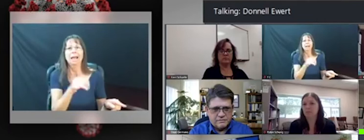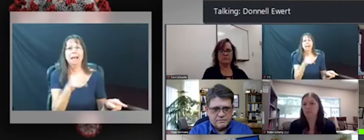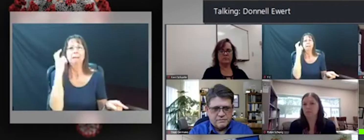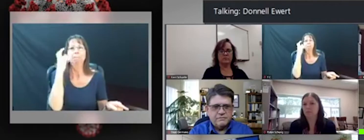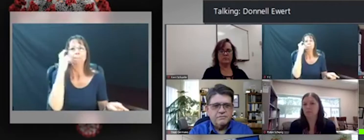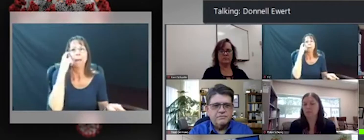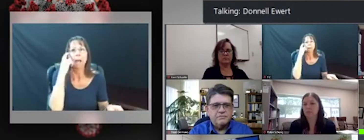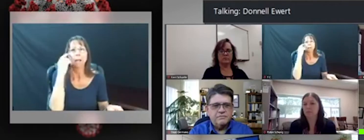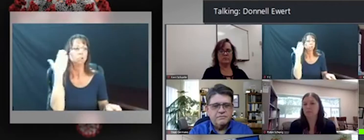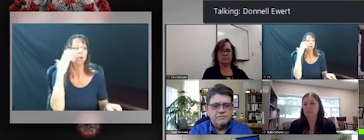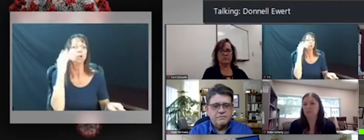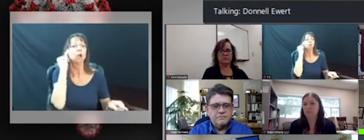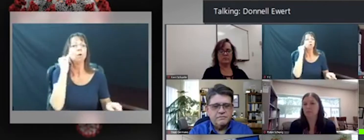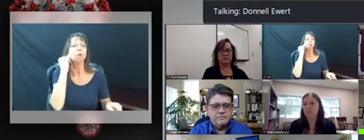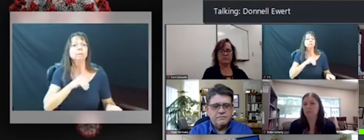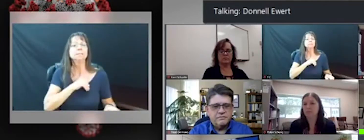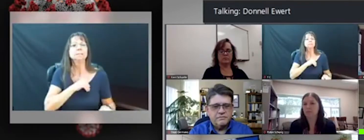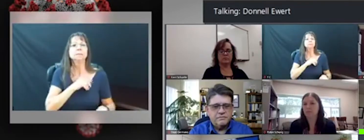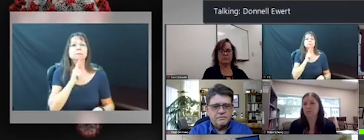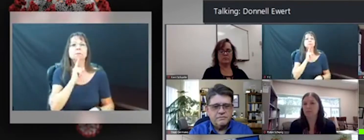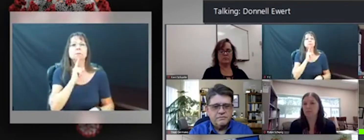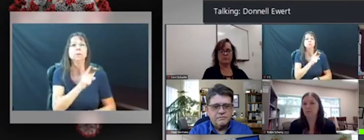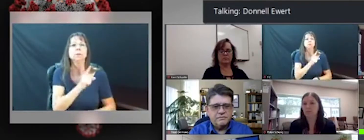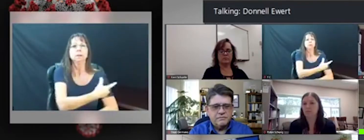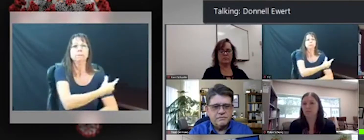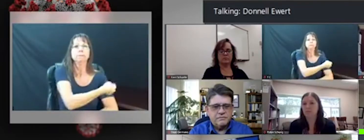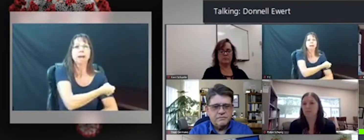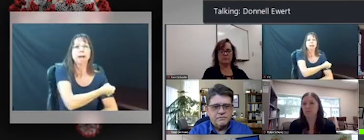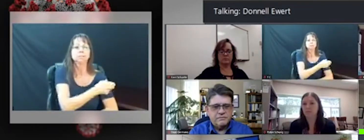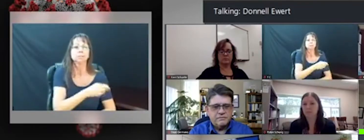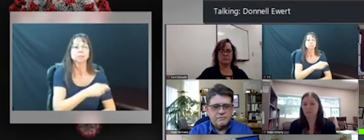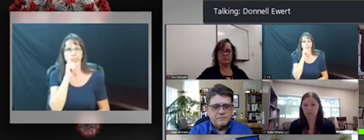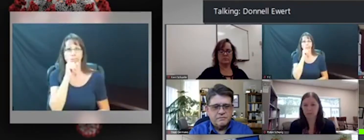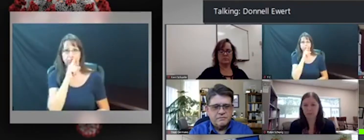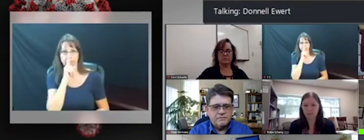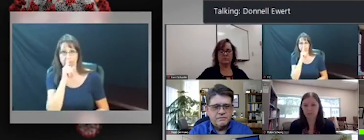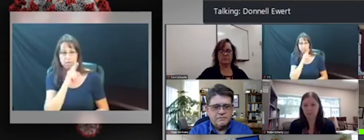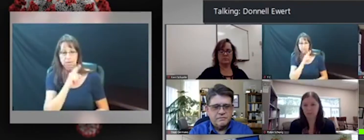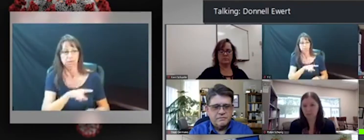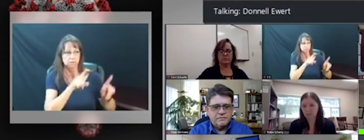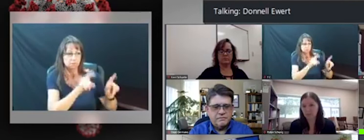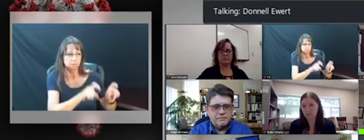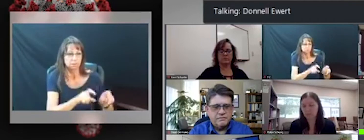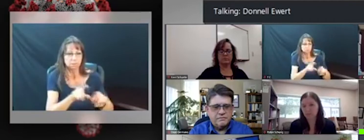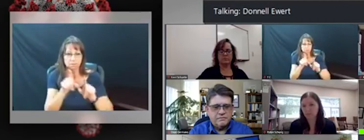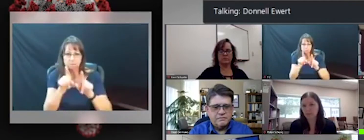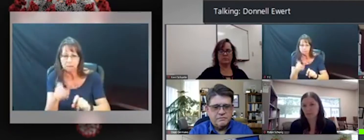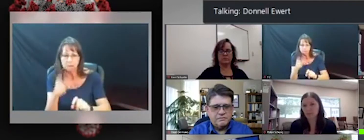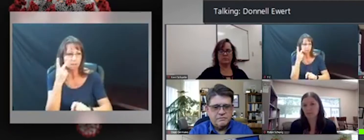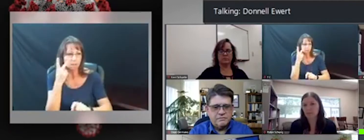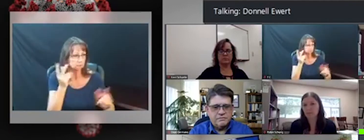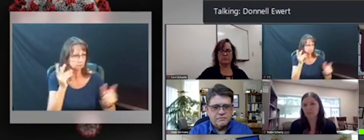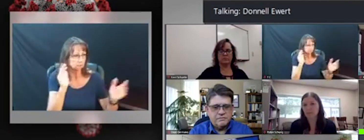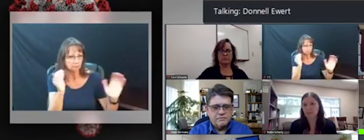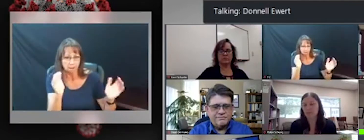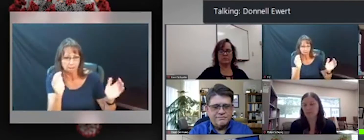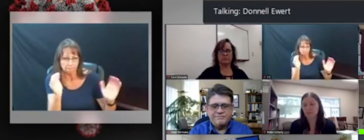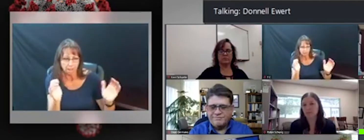There are some rumors going around that they’re somehow exposed to COVID-19 after they received